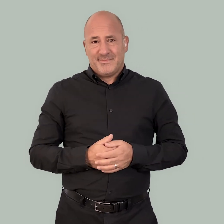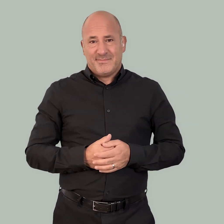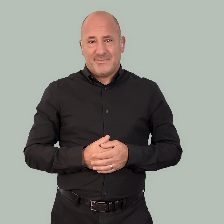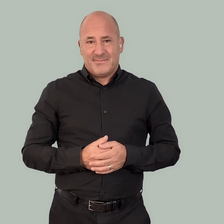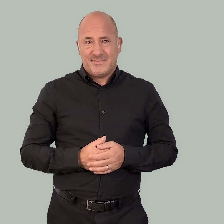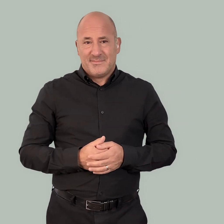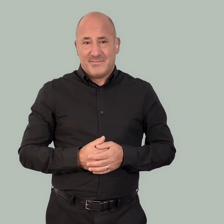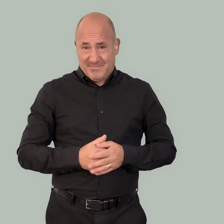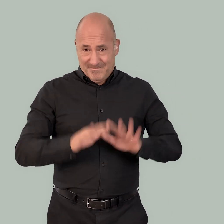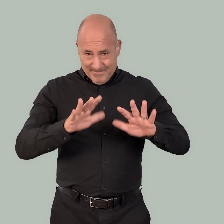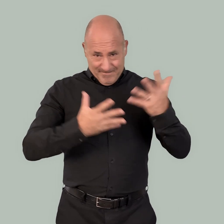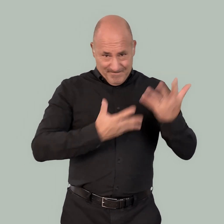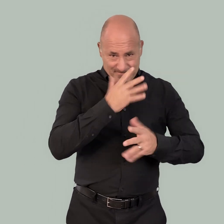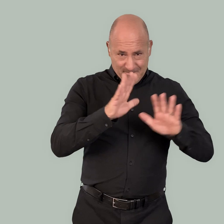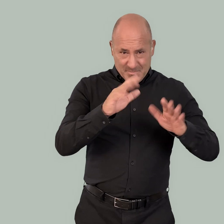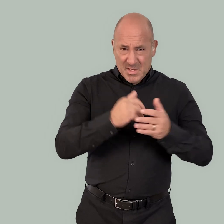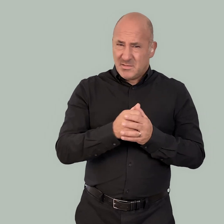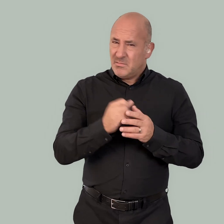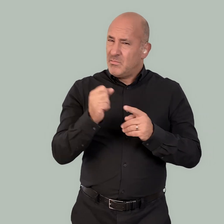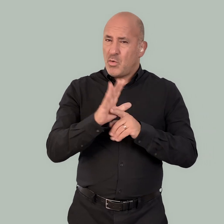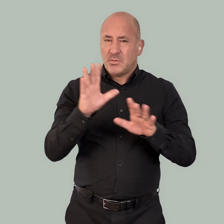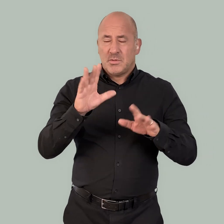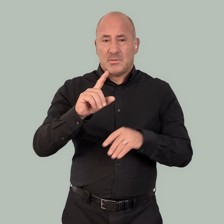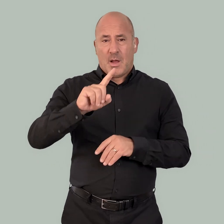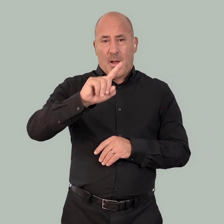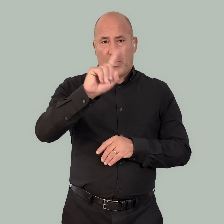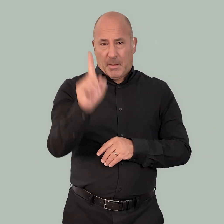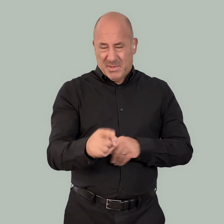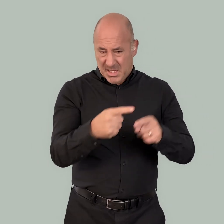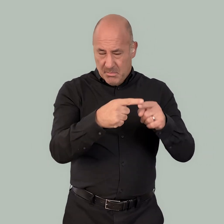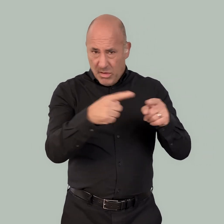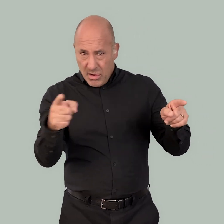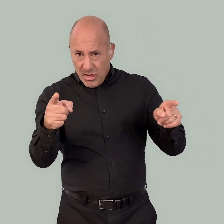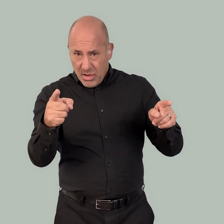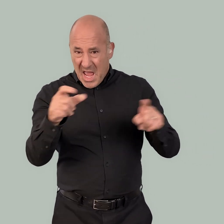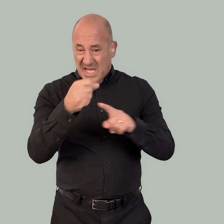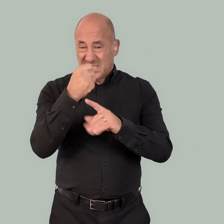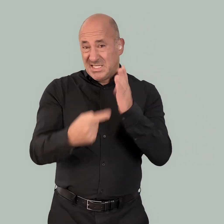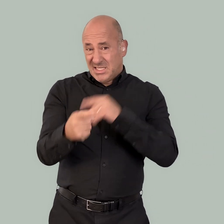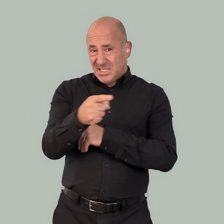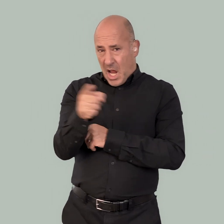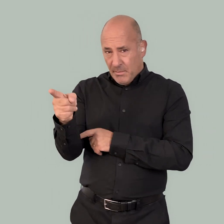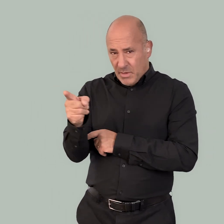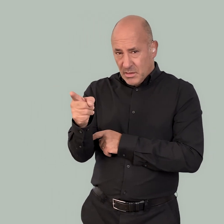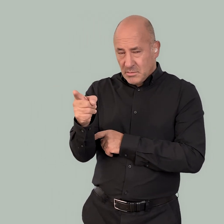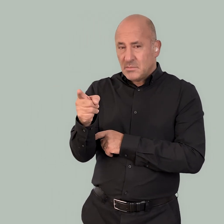Against this backdrop it is critical that the public and most importantly disabled people themselves,